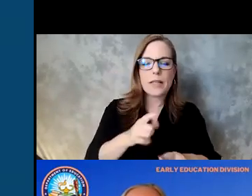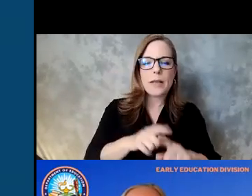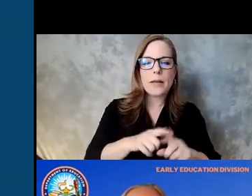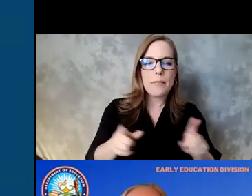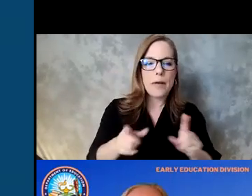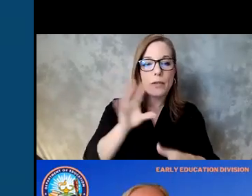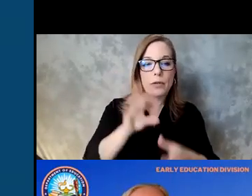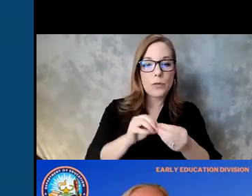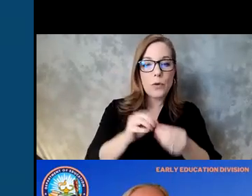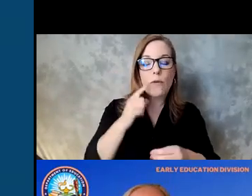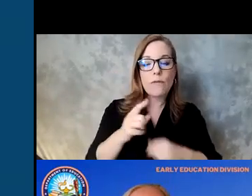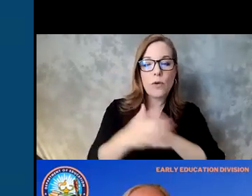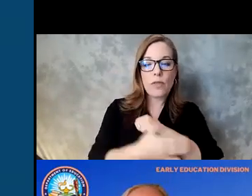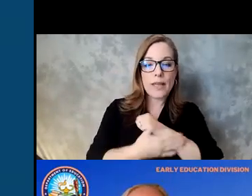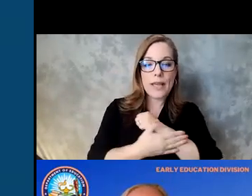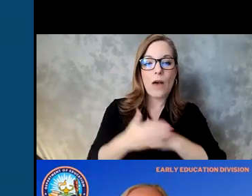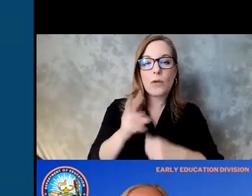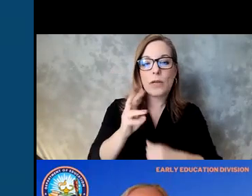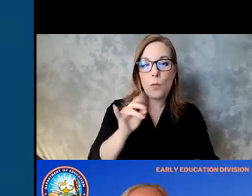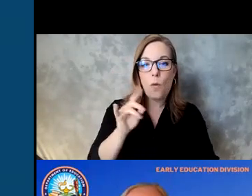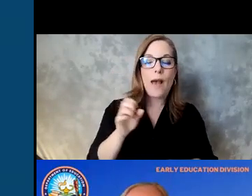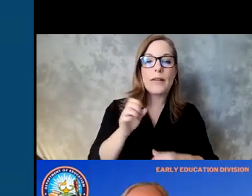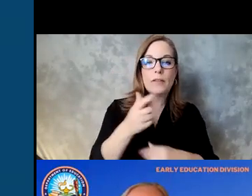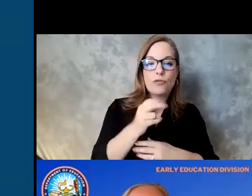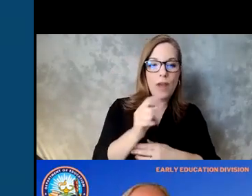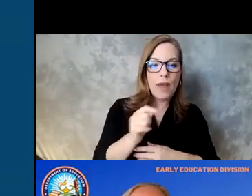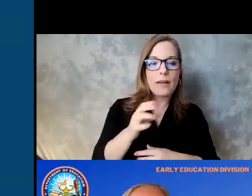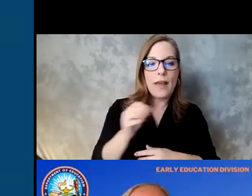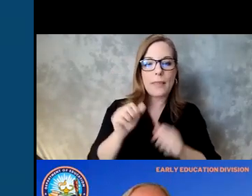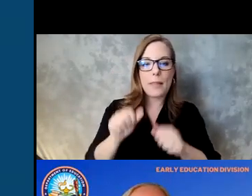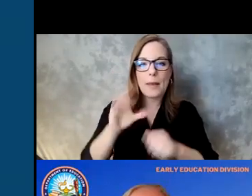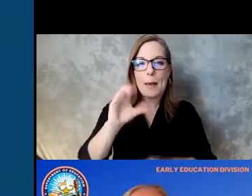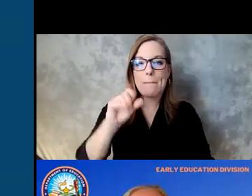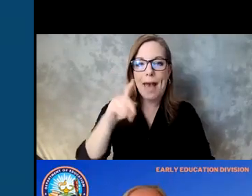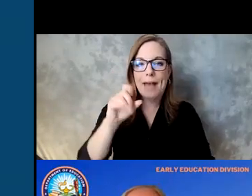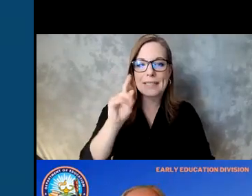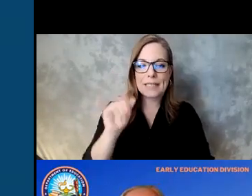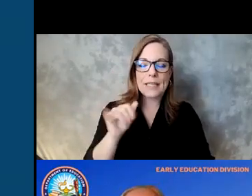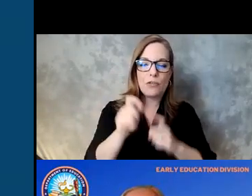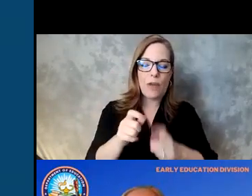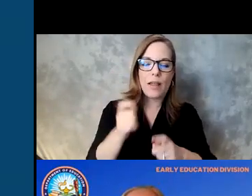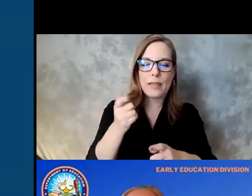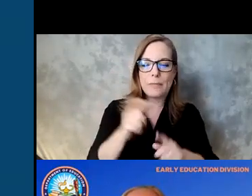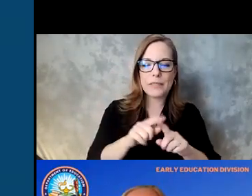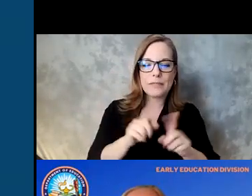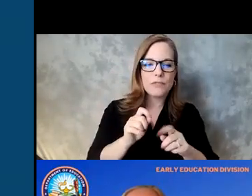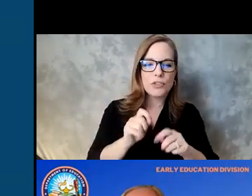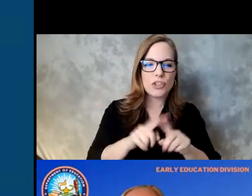County Wide and Capacity Grant have slightly changed. So there's $175.5 million for the